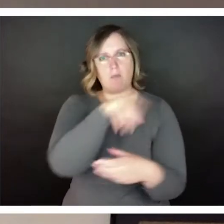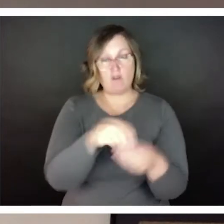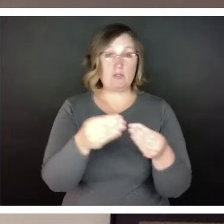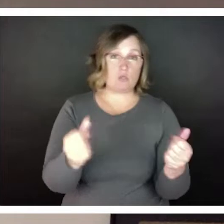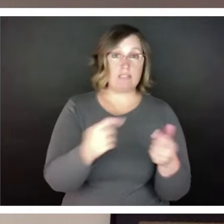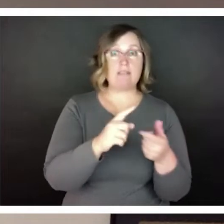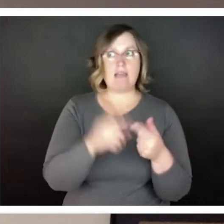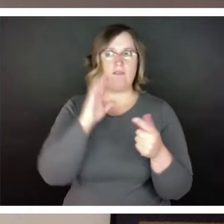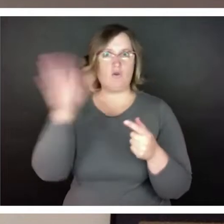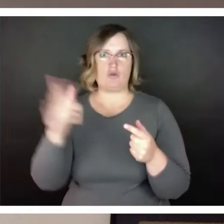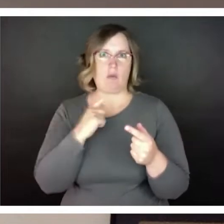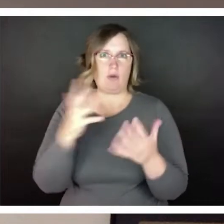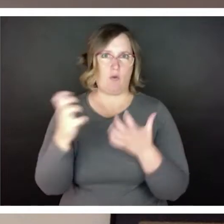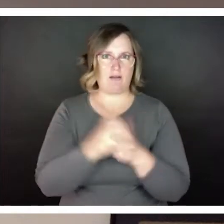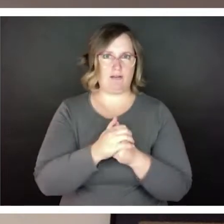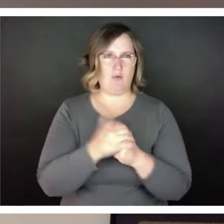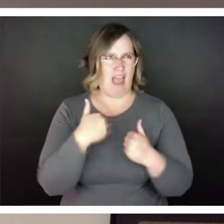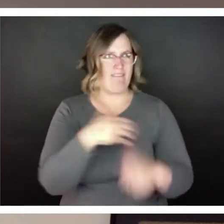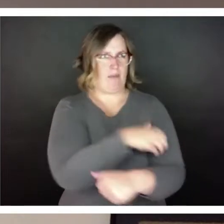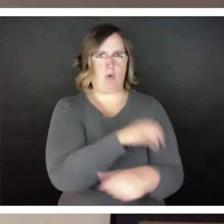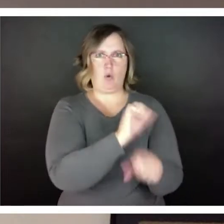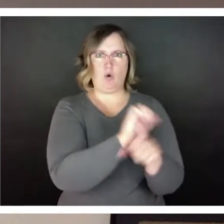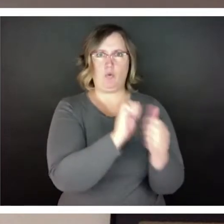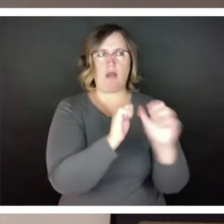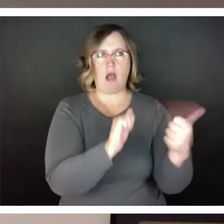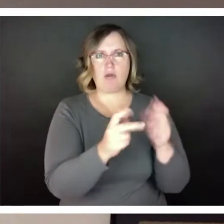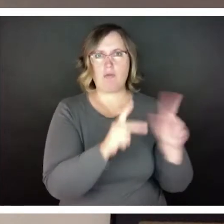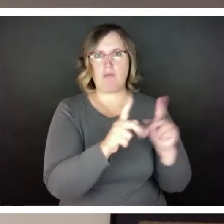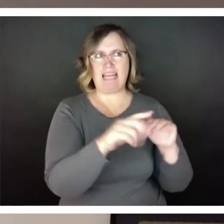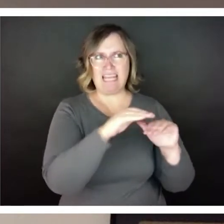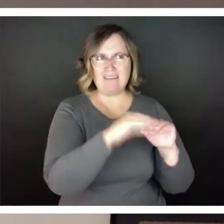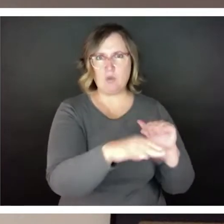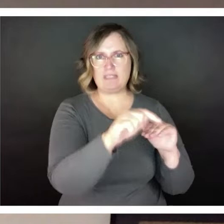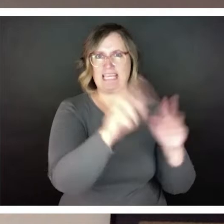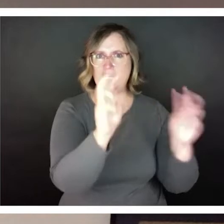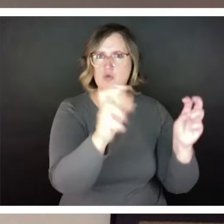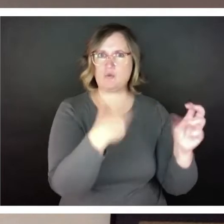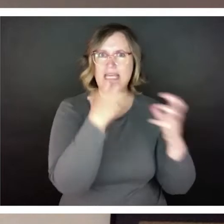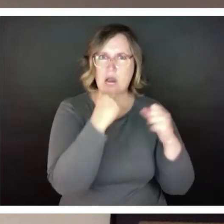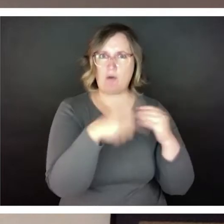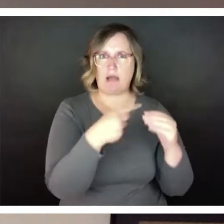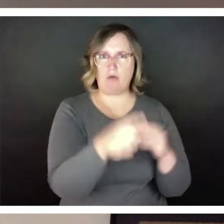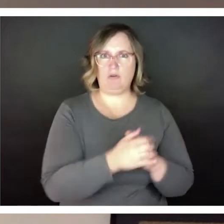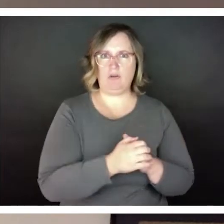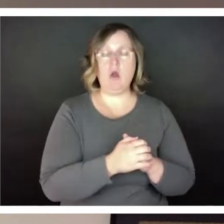We have the power to work with others and create influences on issues we care about. And we have the power to build bridges of knowledge